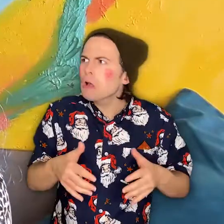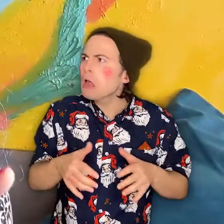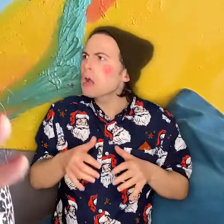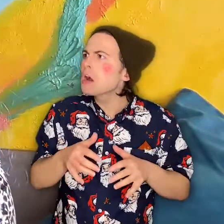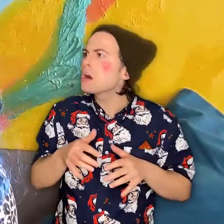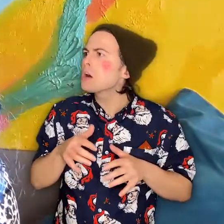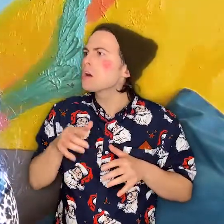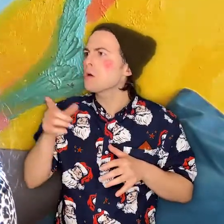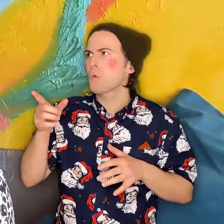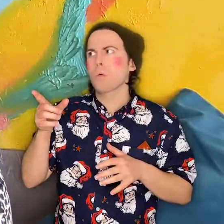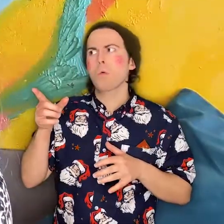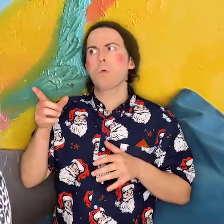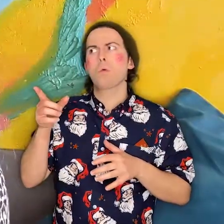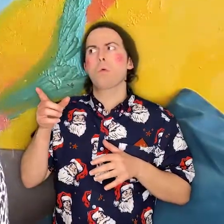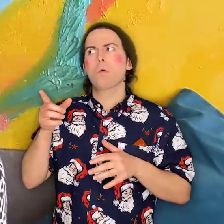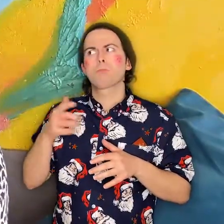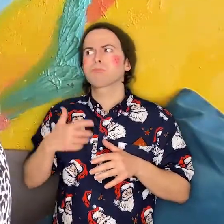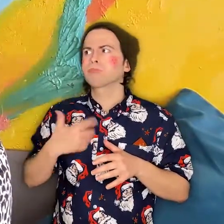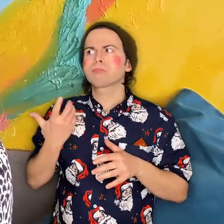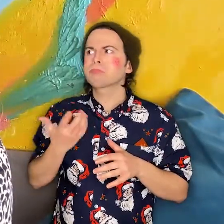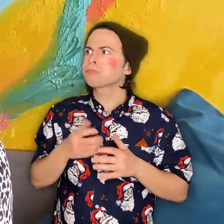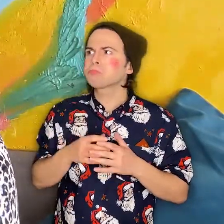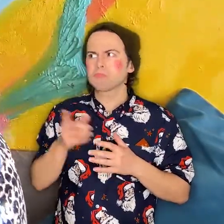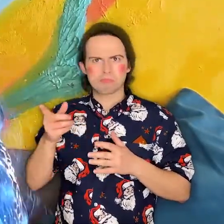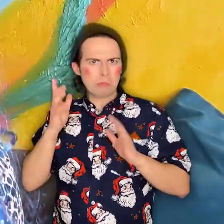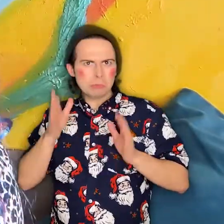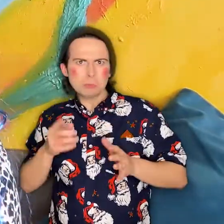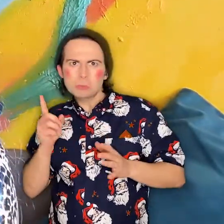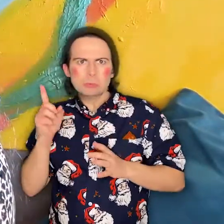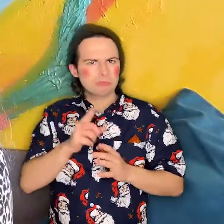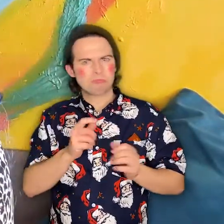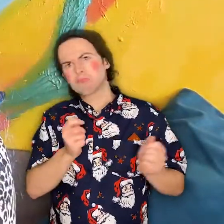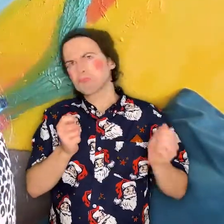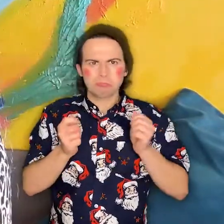was absolutely disgusting. So…I stuck the nut in Tweena and launched Sheena intae the